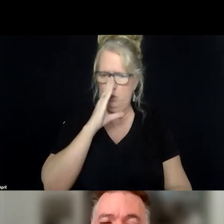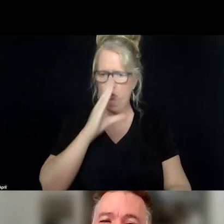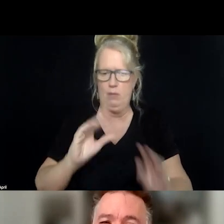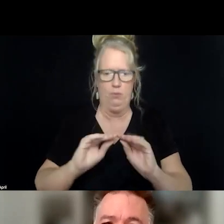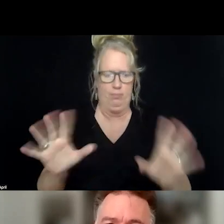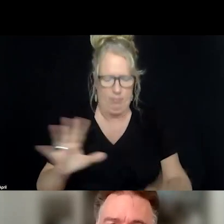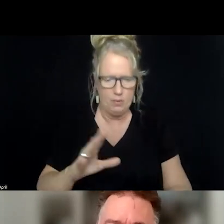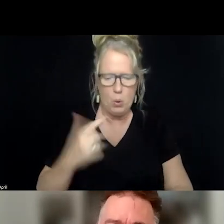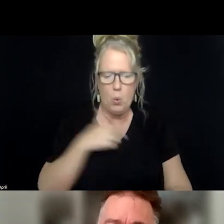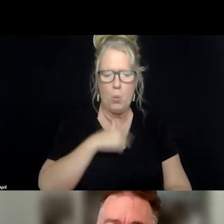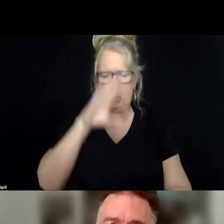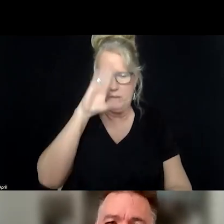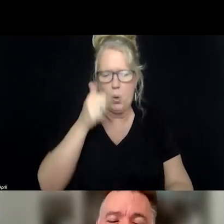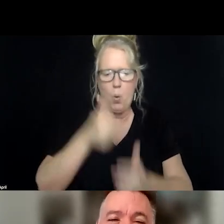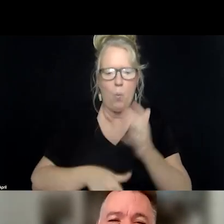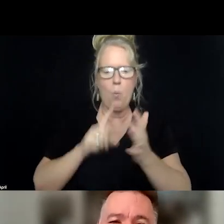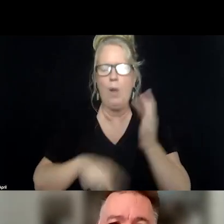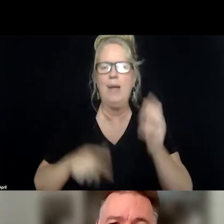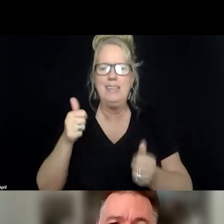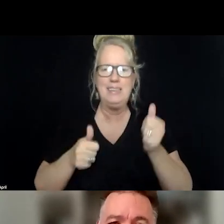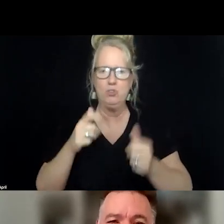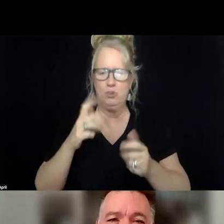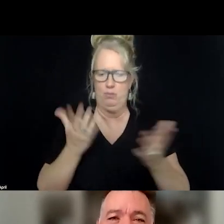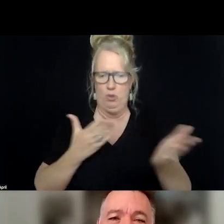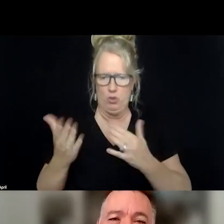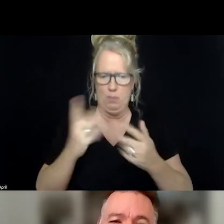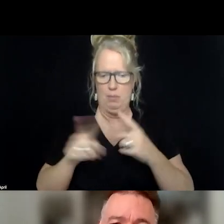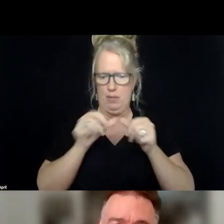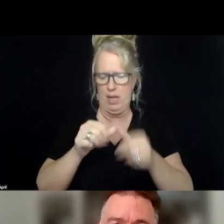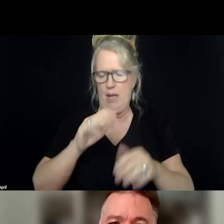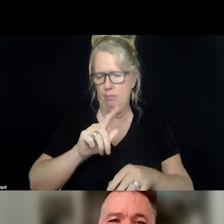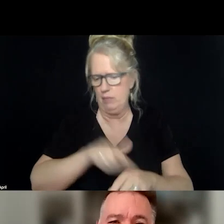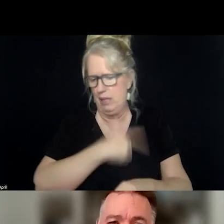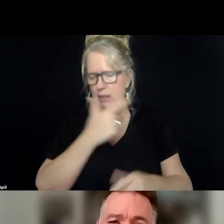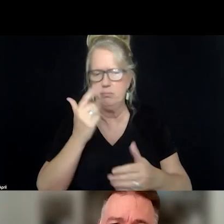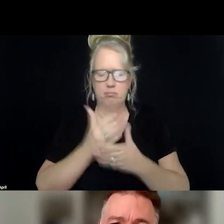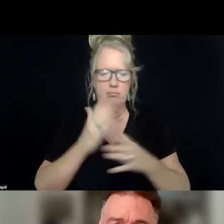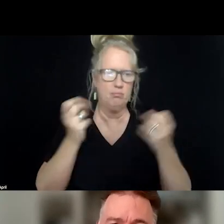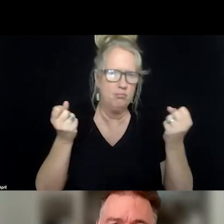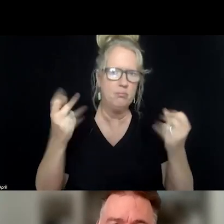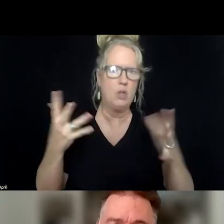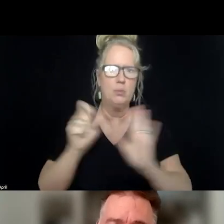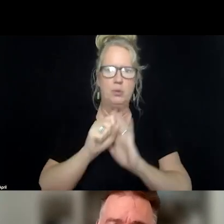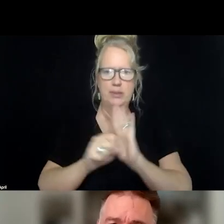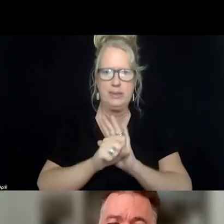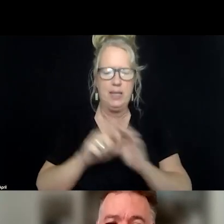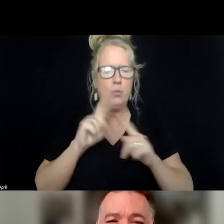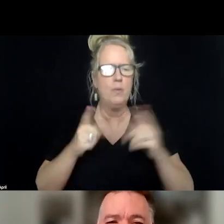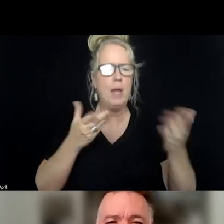WE KNOW THE AVERAGE COST AND WE KNOW THE LENGTH OF STAYS